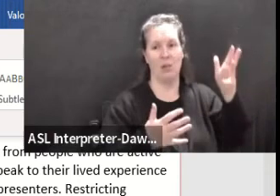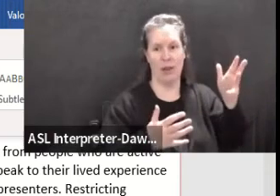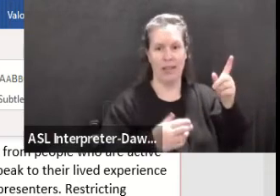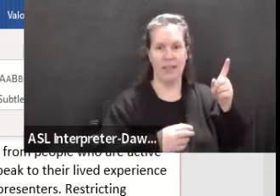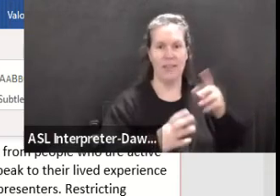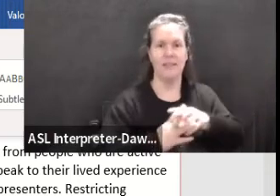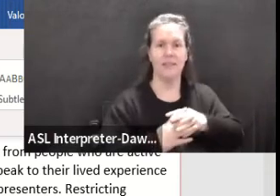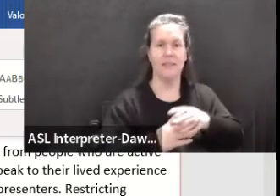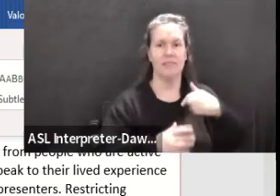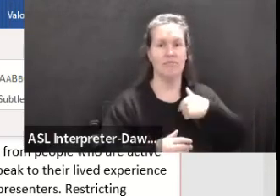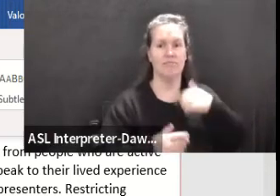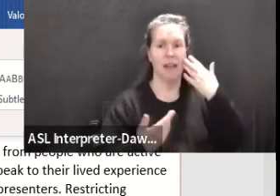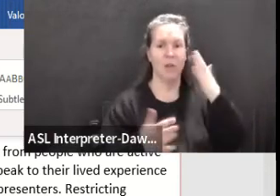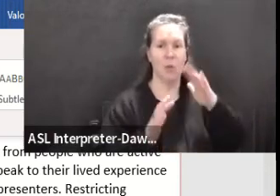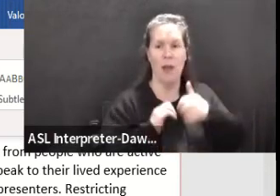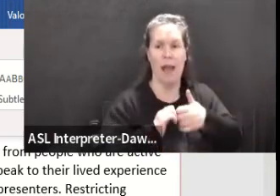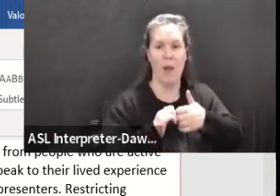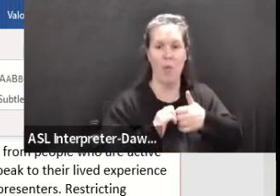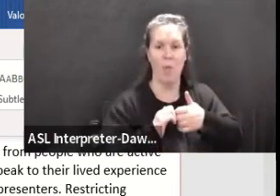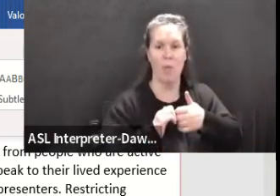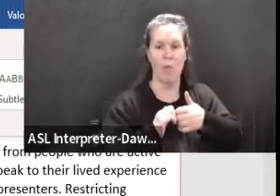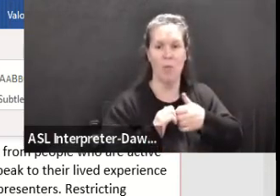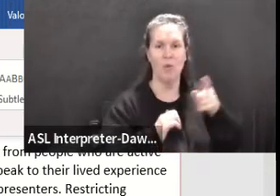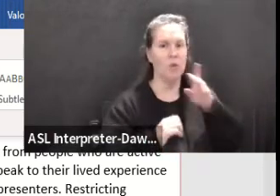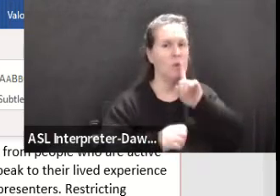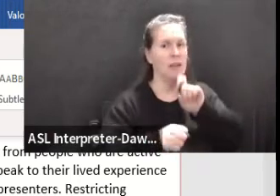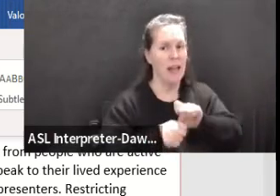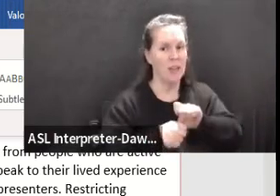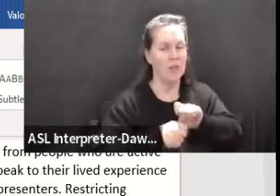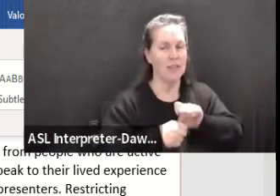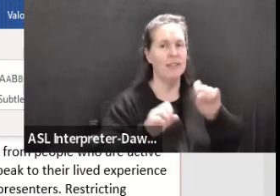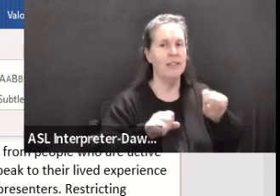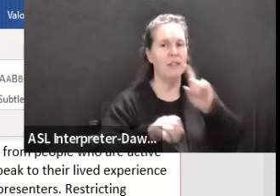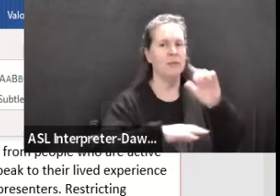I don't know how you would actually be able to implement this part.